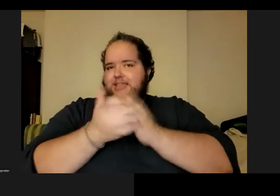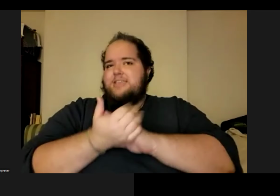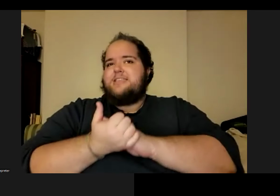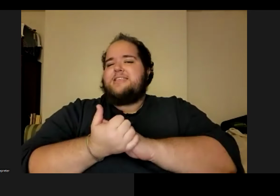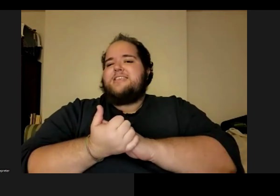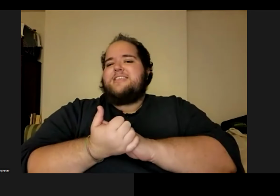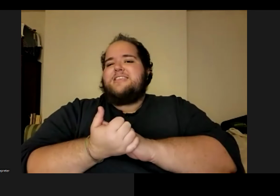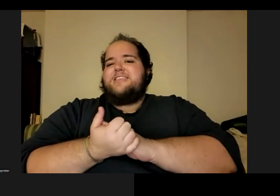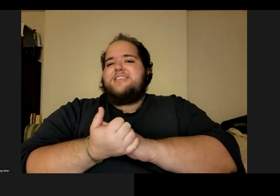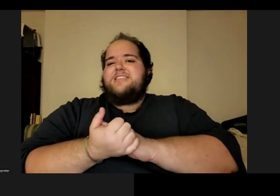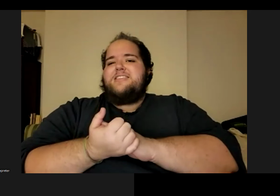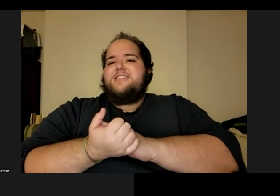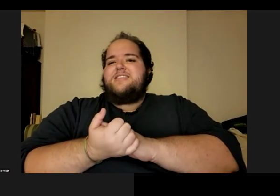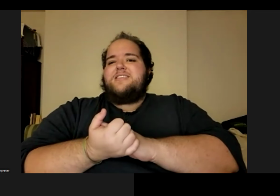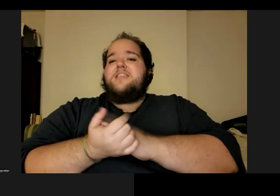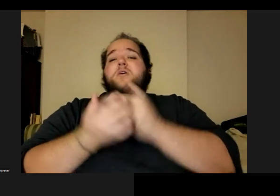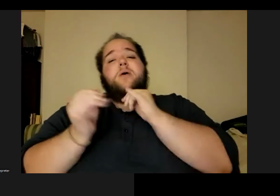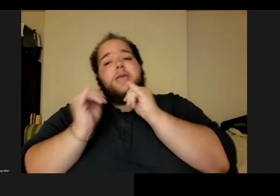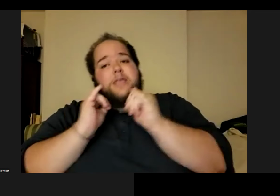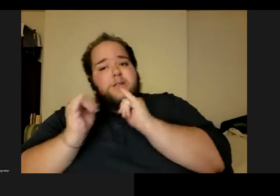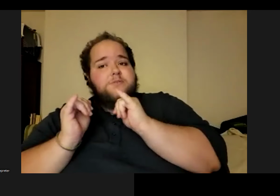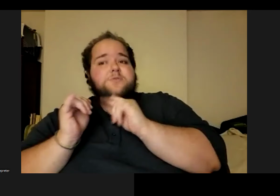And when I've done interviews, people have asked for bios.